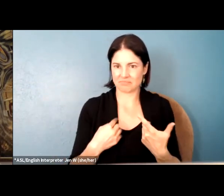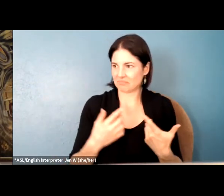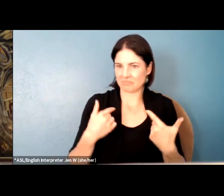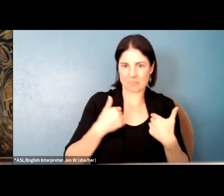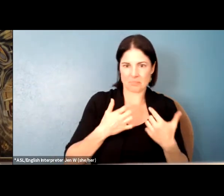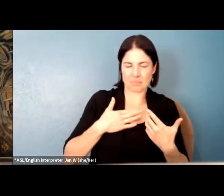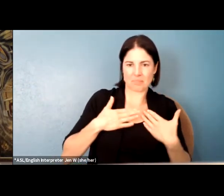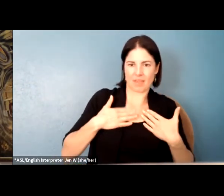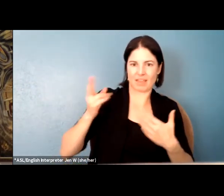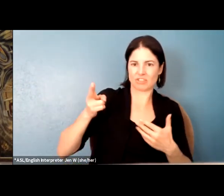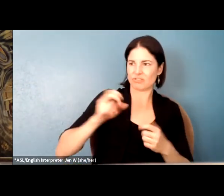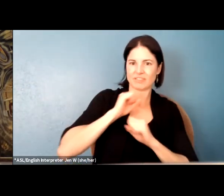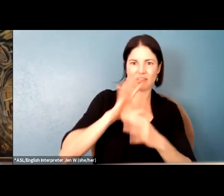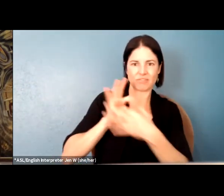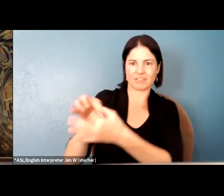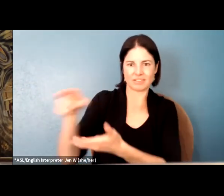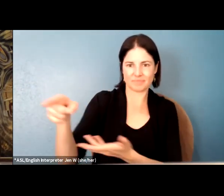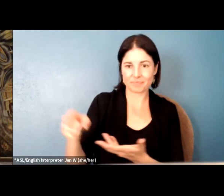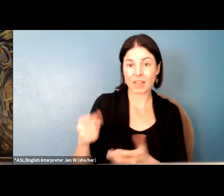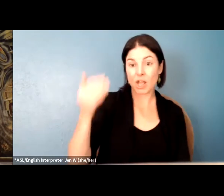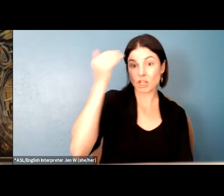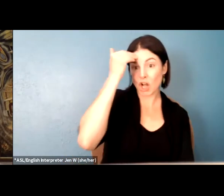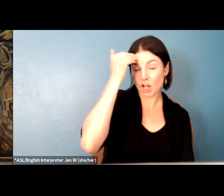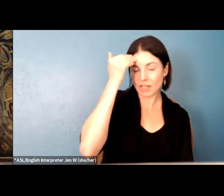behind paywalls in higher education, and even more